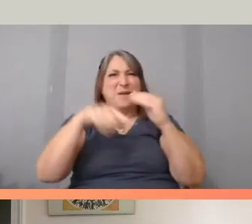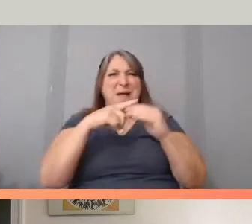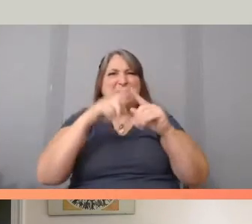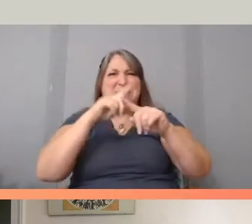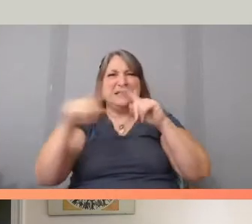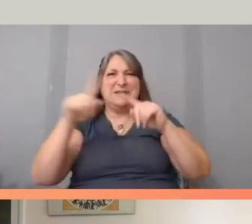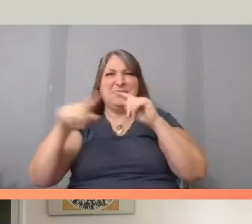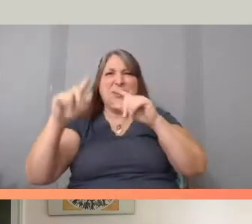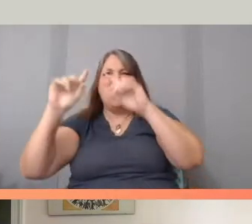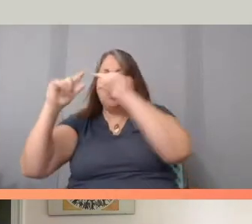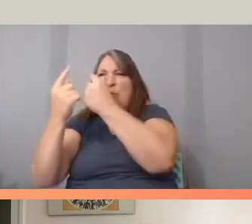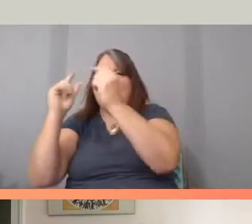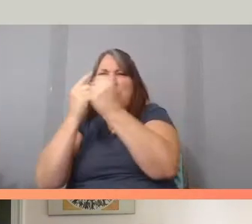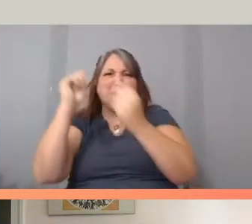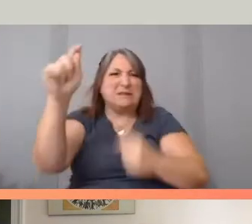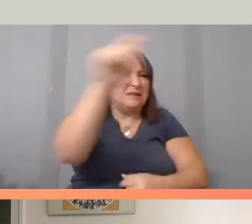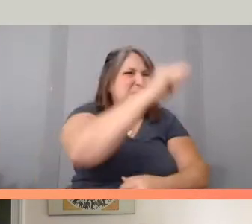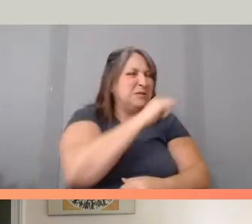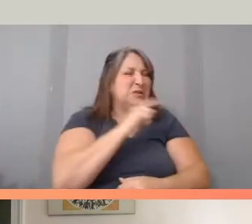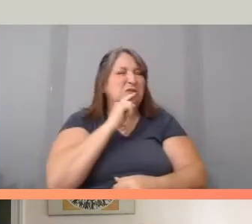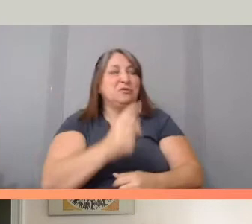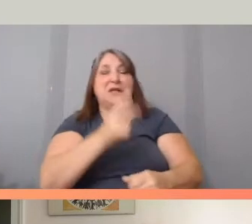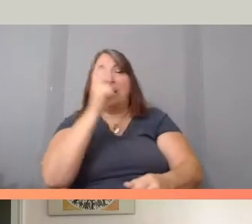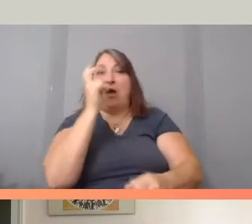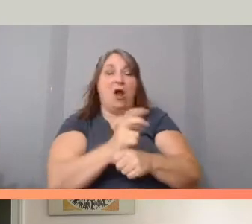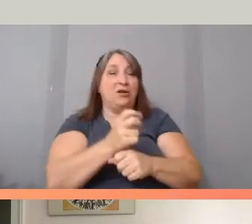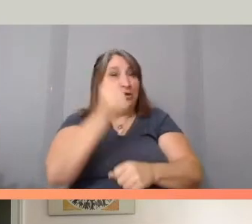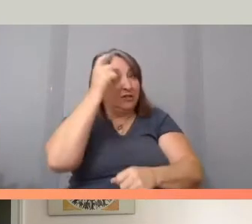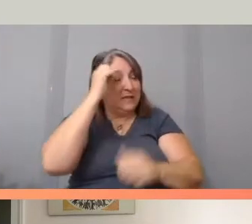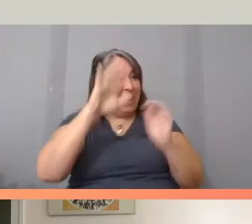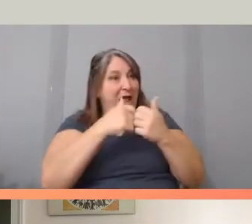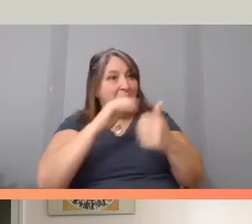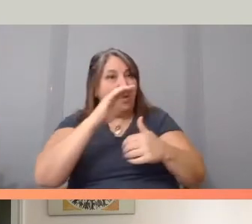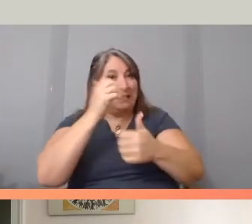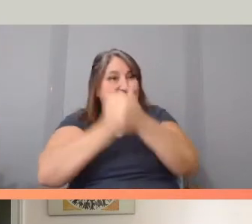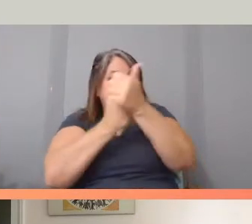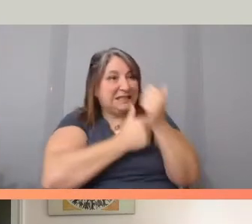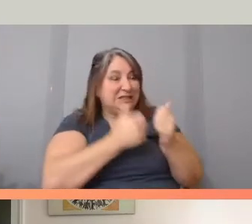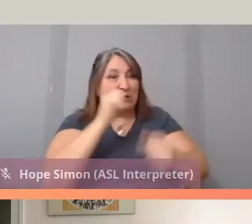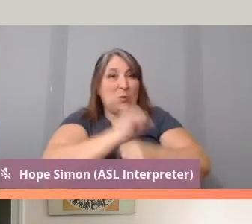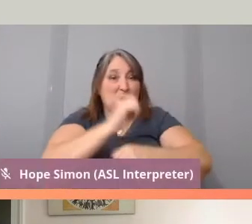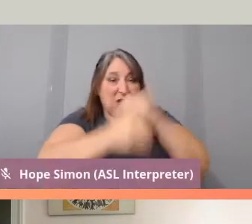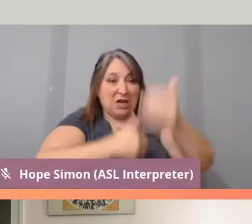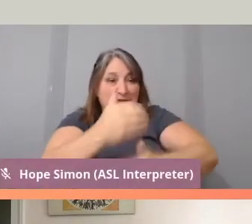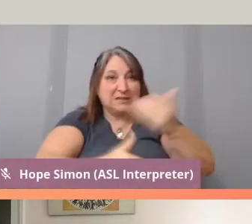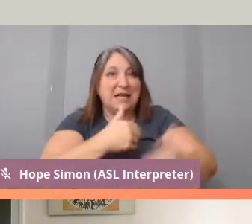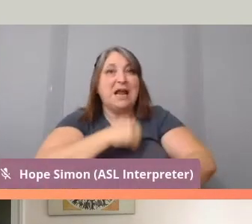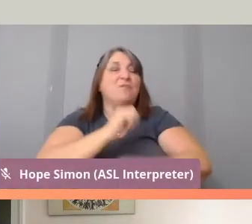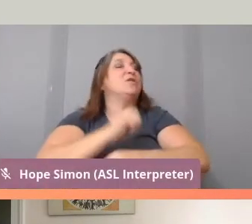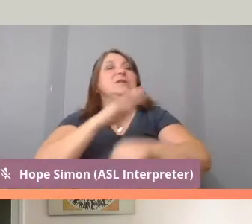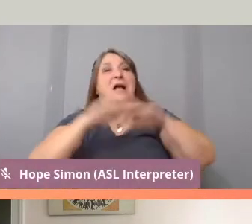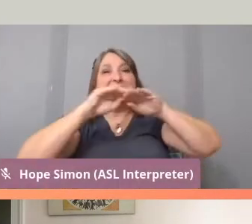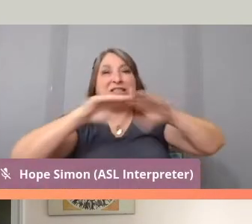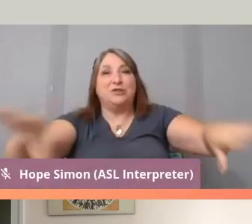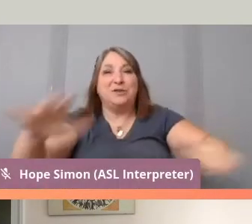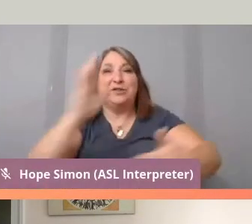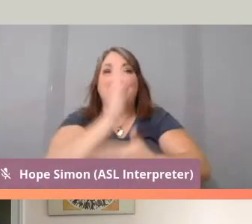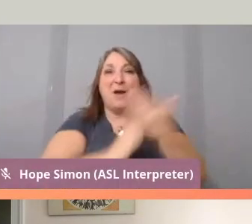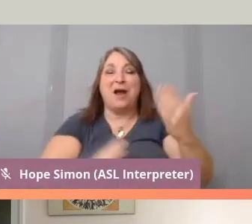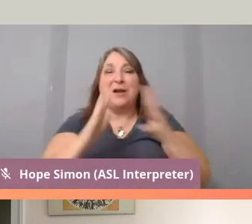hard to understand how they all work and then have worked on the distribution side at American Documentary and at World Channel.